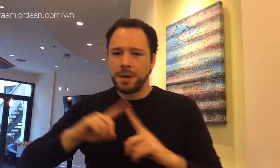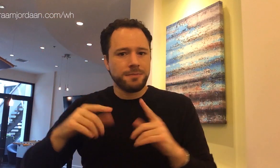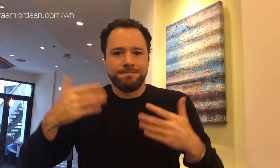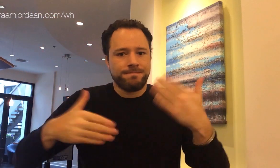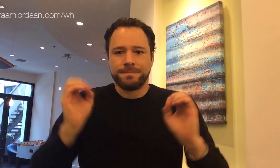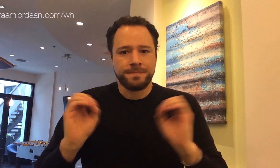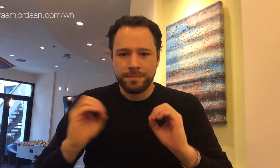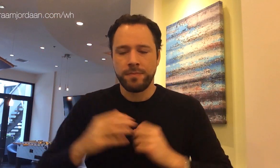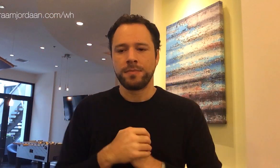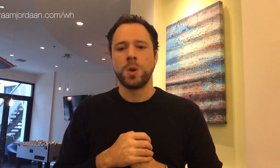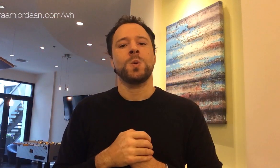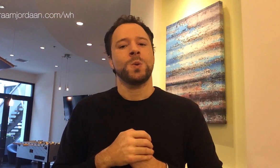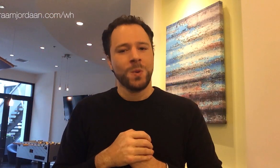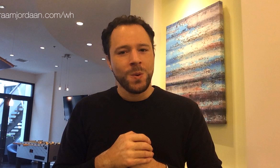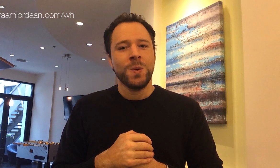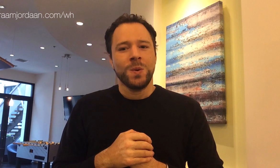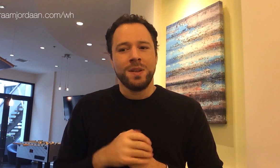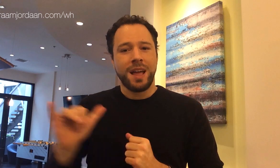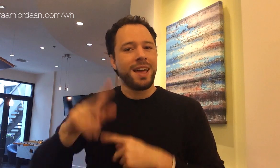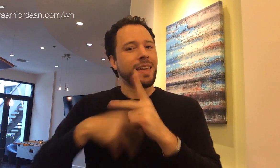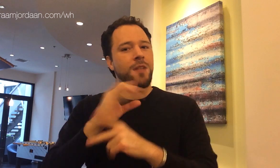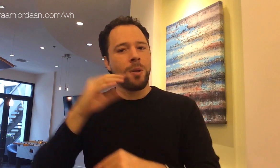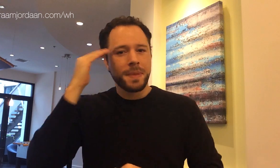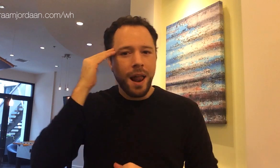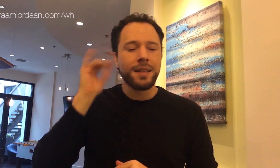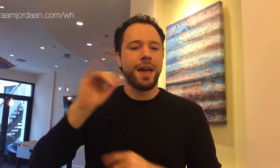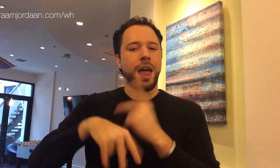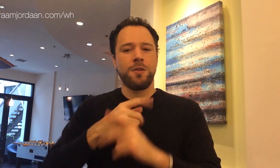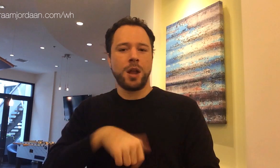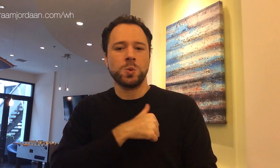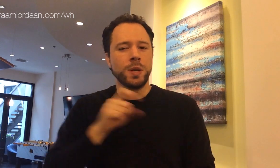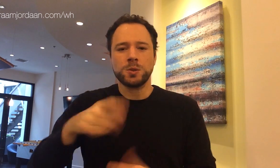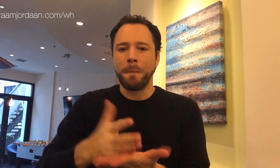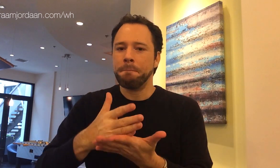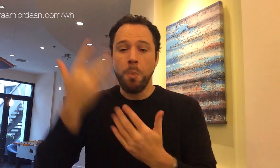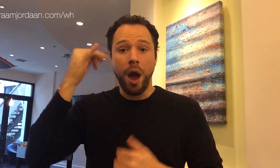but nothing had changed. That kind of mentality and attitude has to stop.